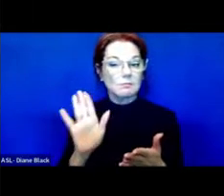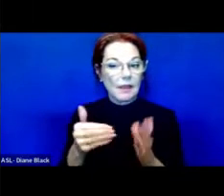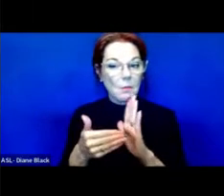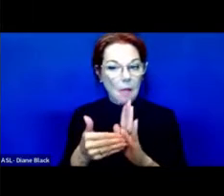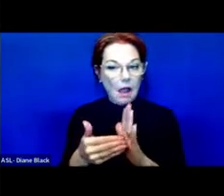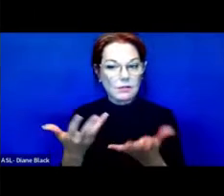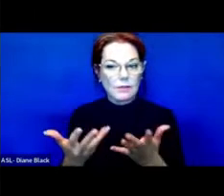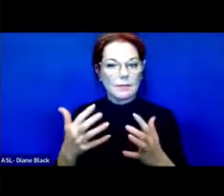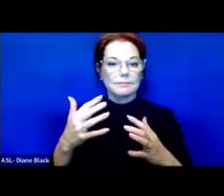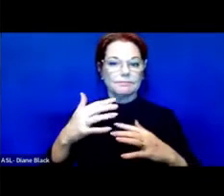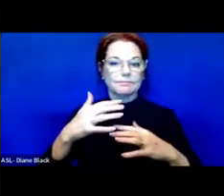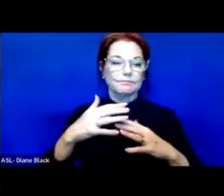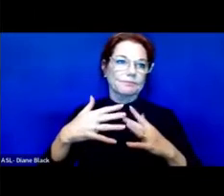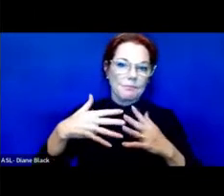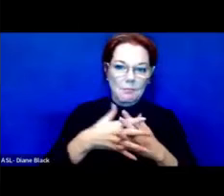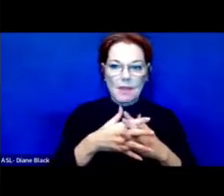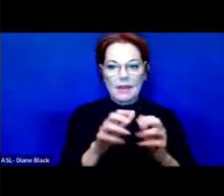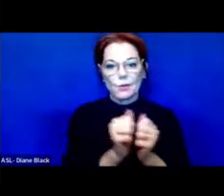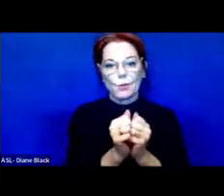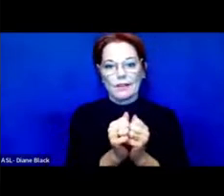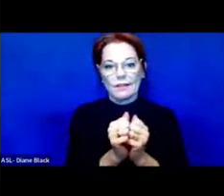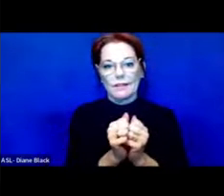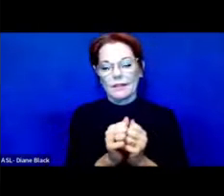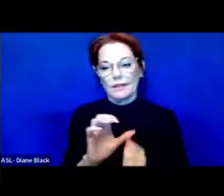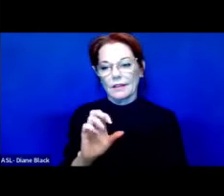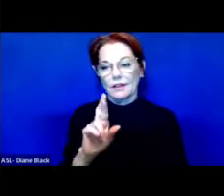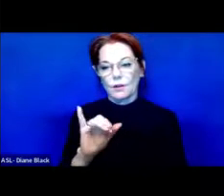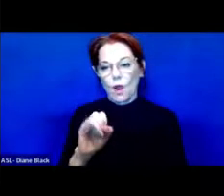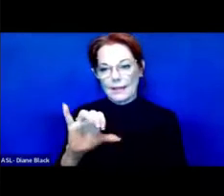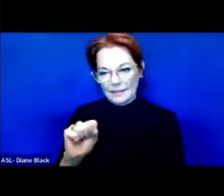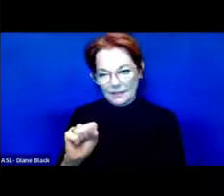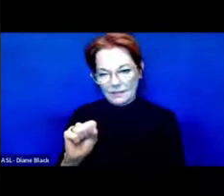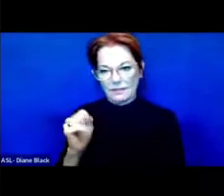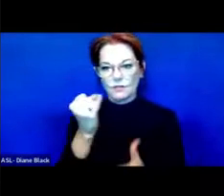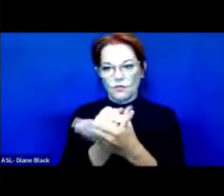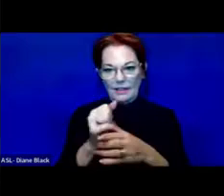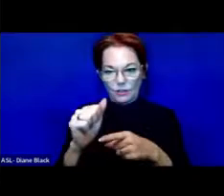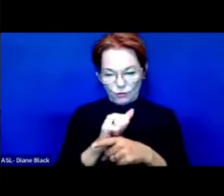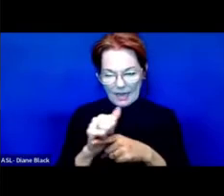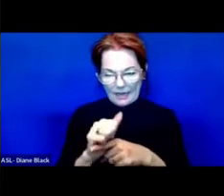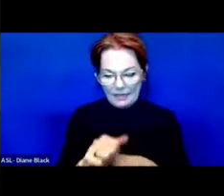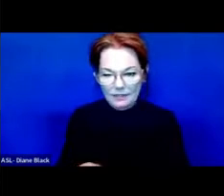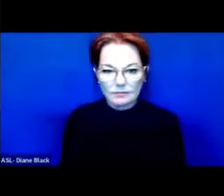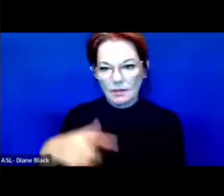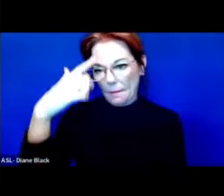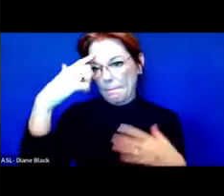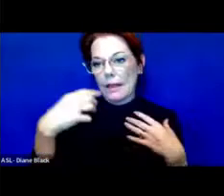forums, such as crisis intervention, team training, you know, other models that we you know, mental health first aid, other types of kind of